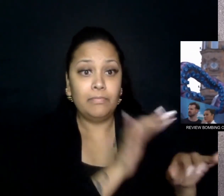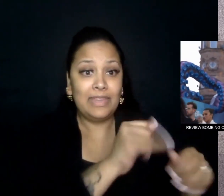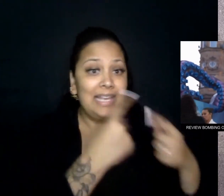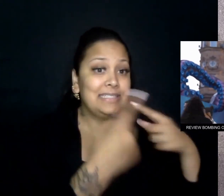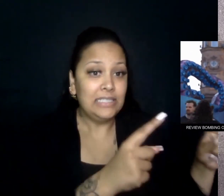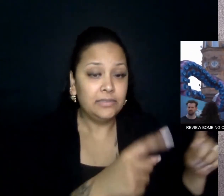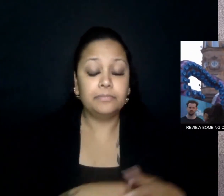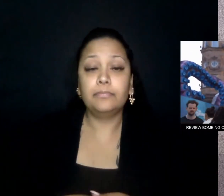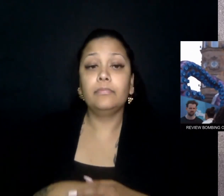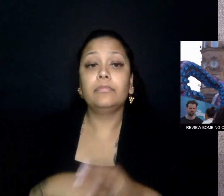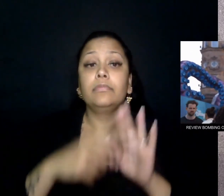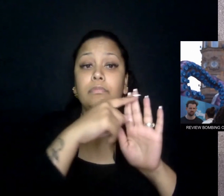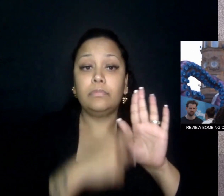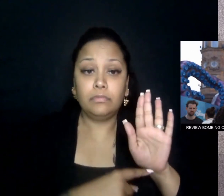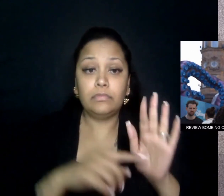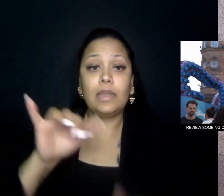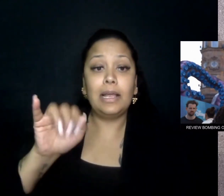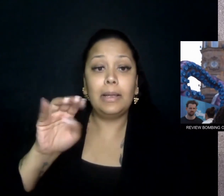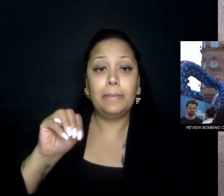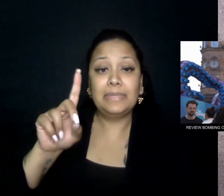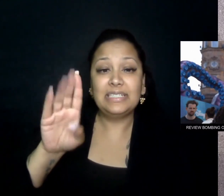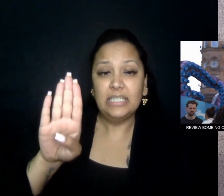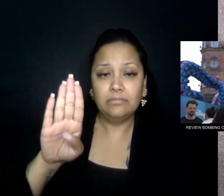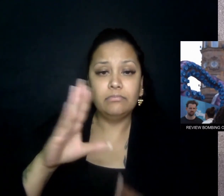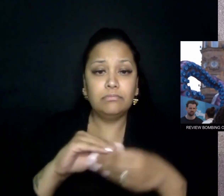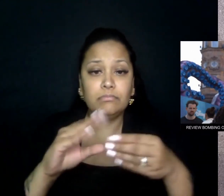But despite that success, I M D B says,